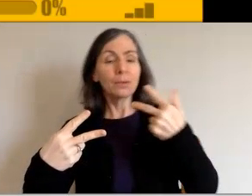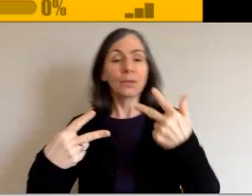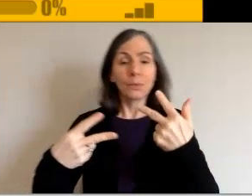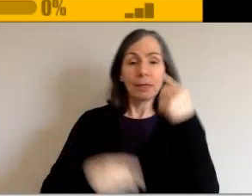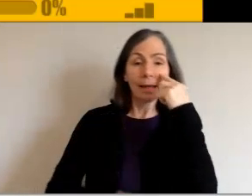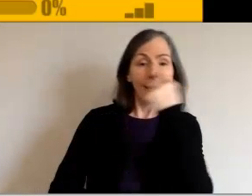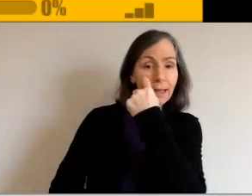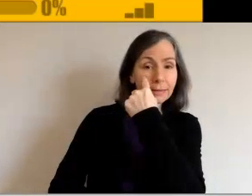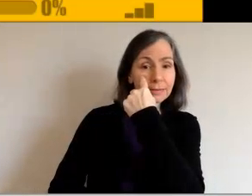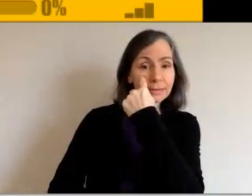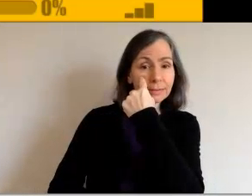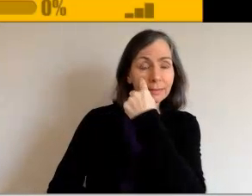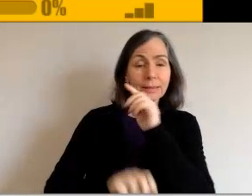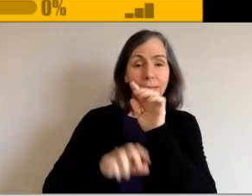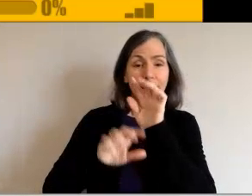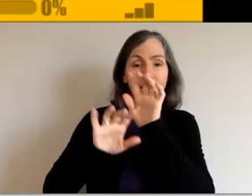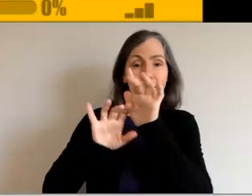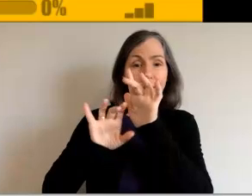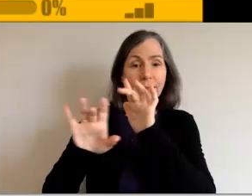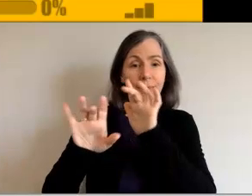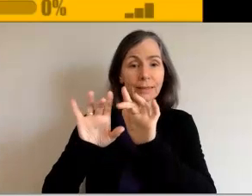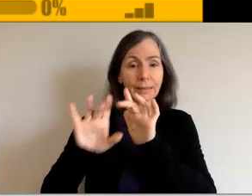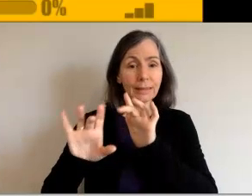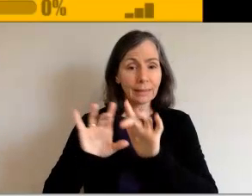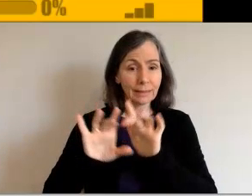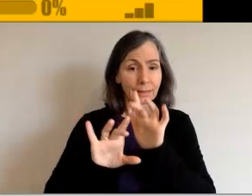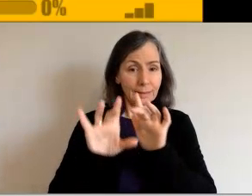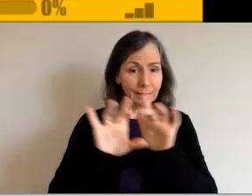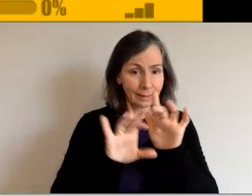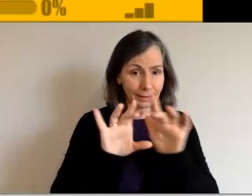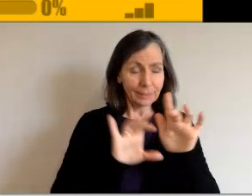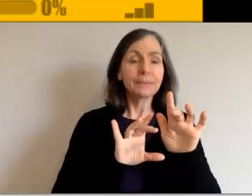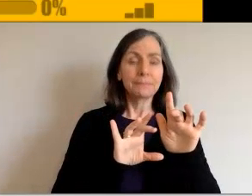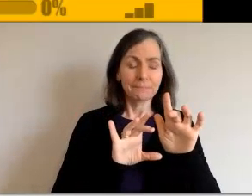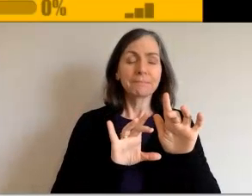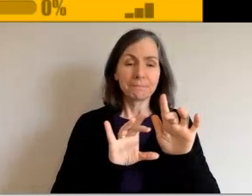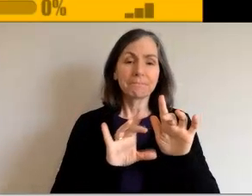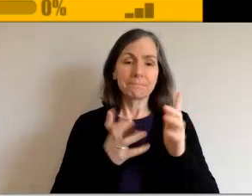And if I have two mouths again, I need another three eyeballs.